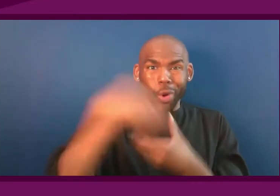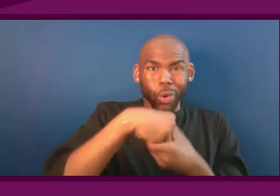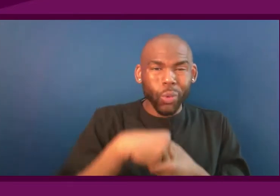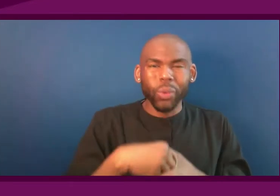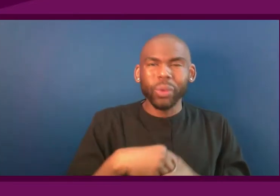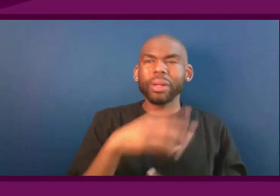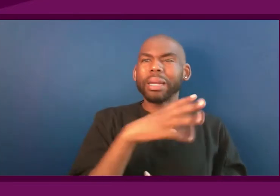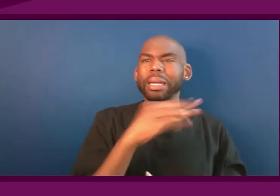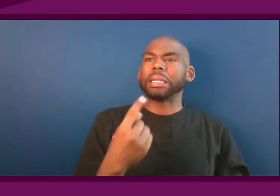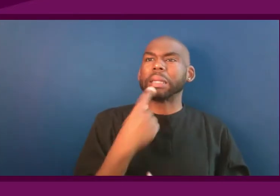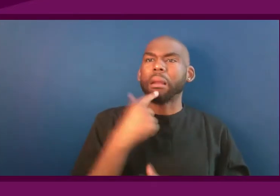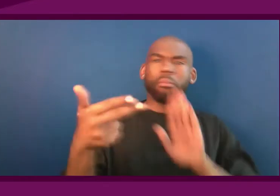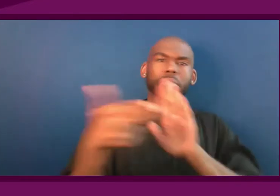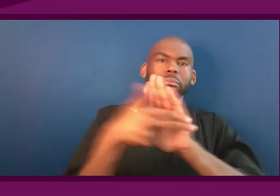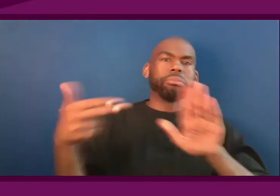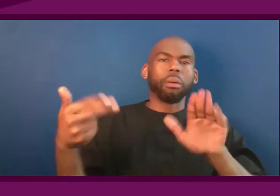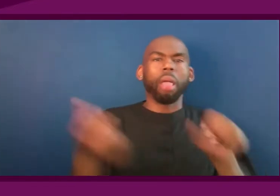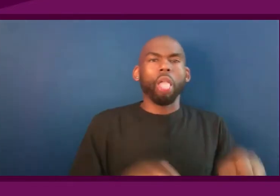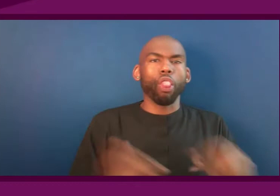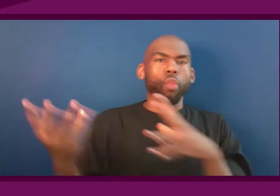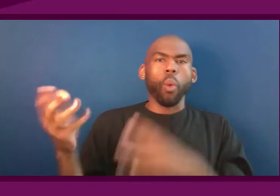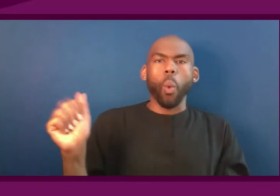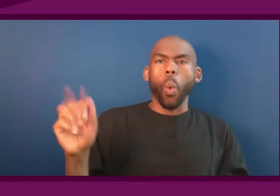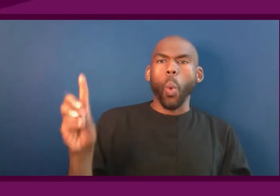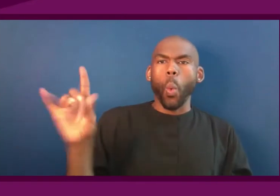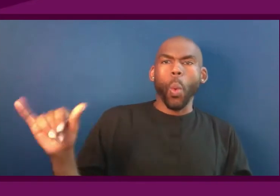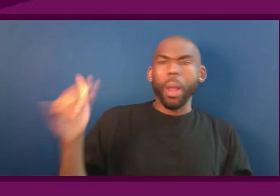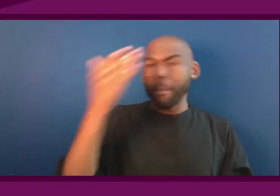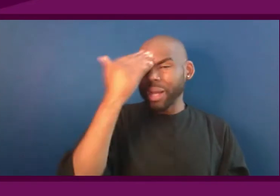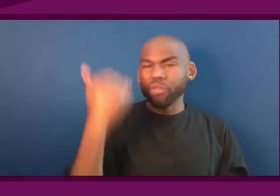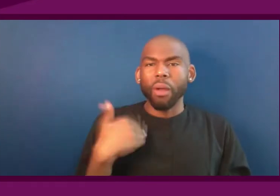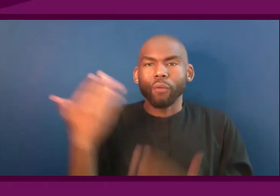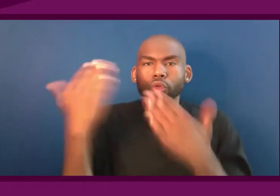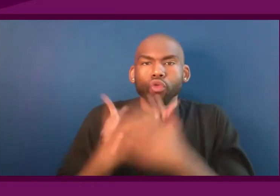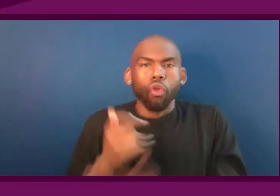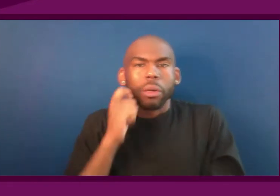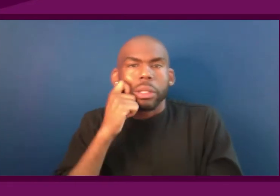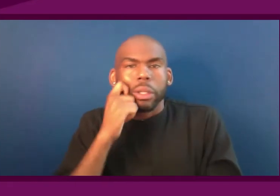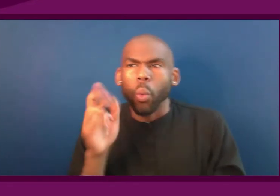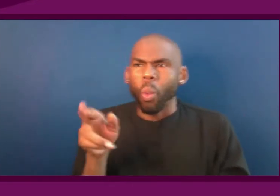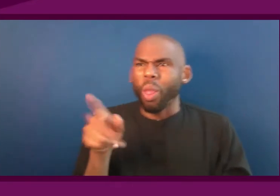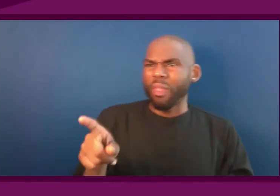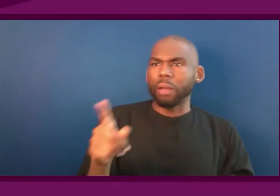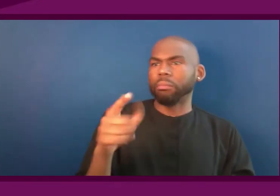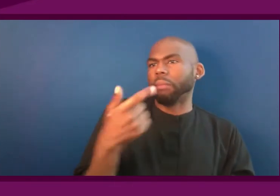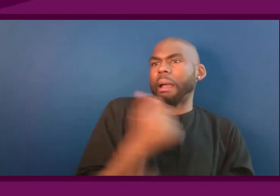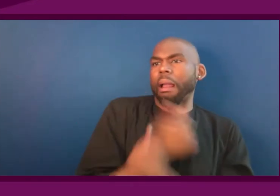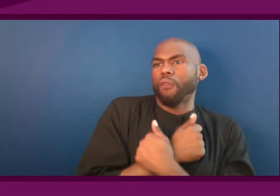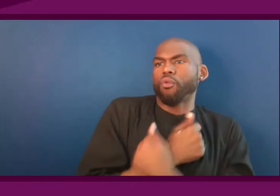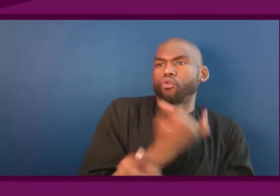grown. We're much better than we have been in past years, but we have a ways to go. Again, It's been